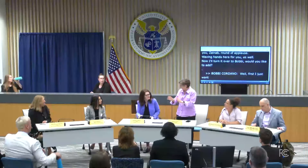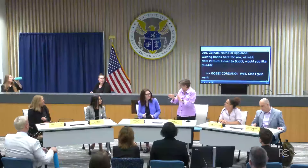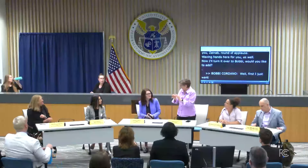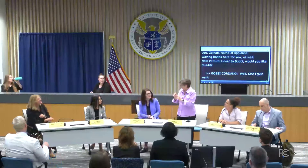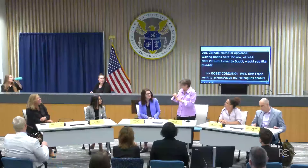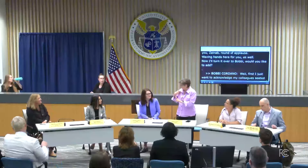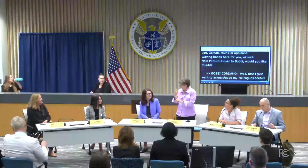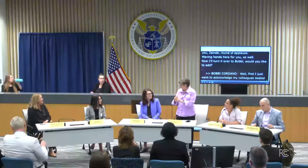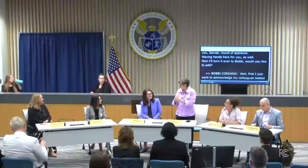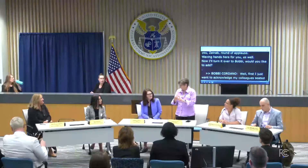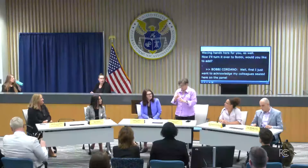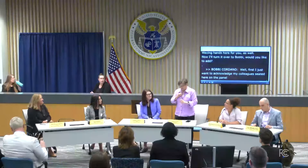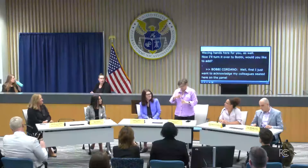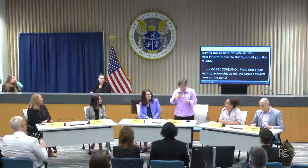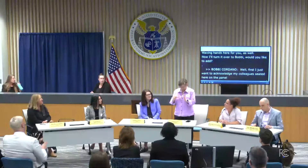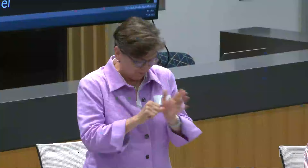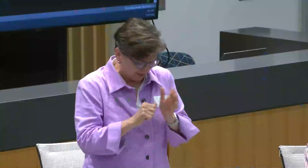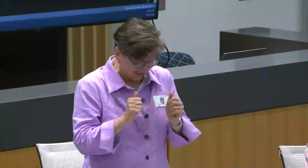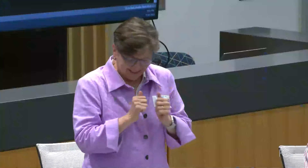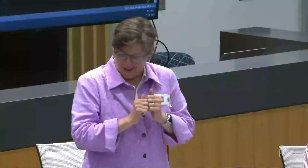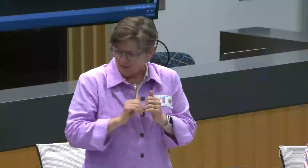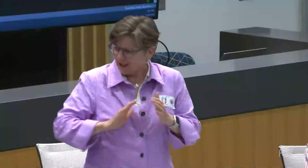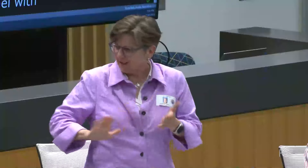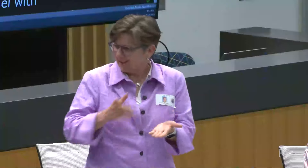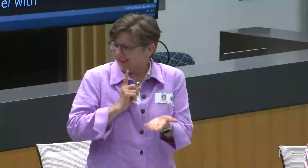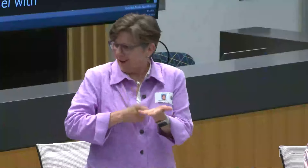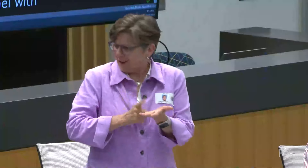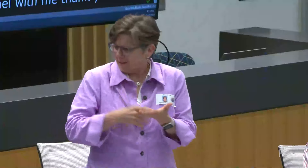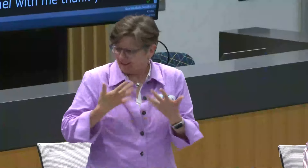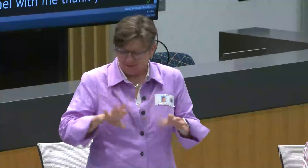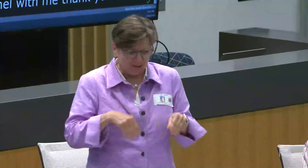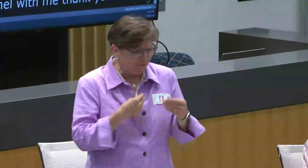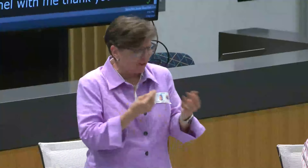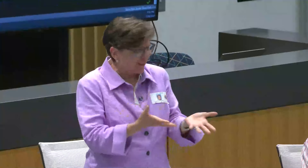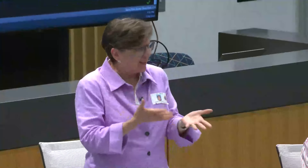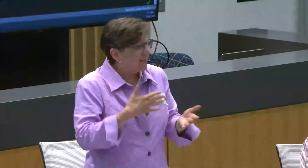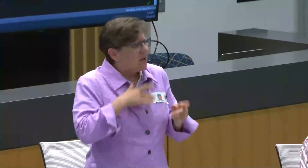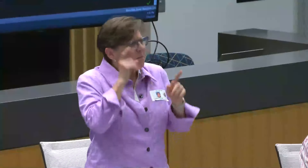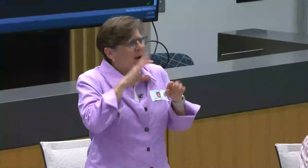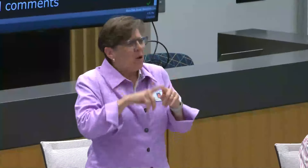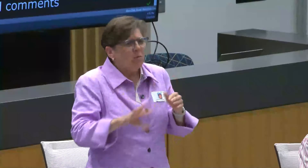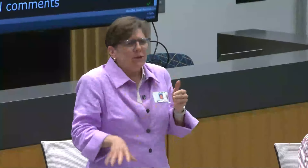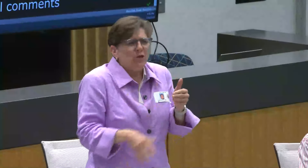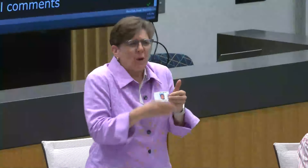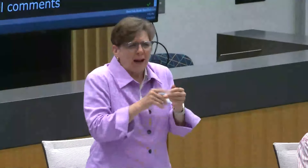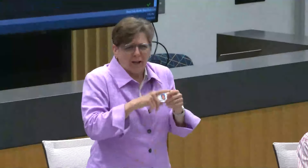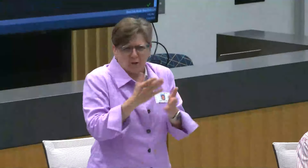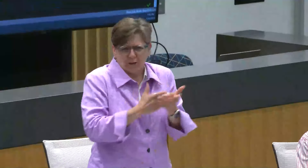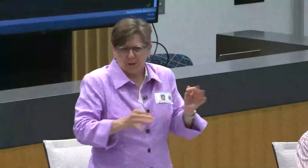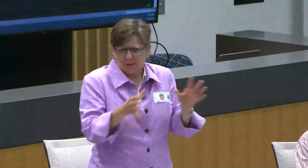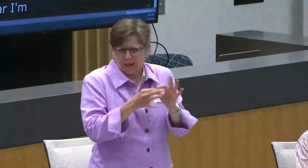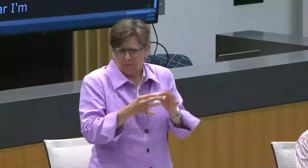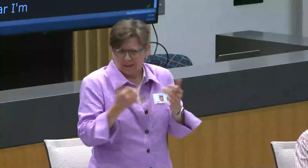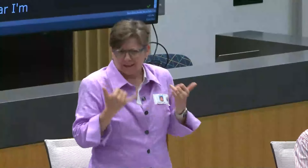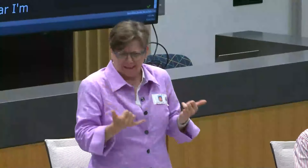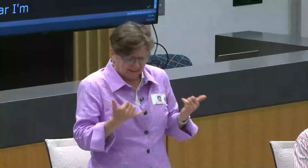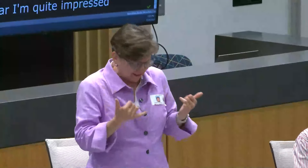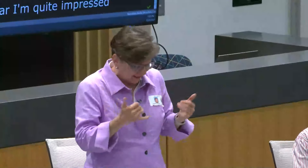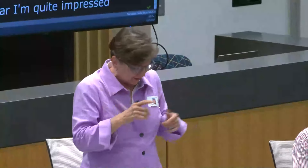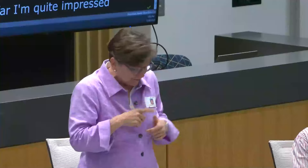AS WELL. NOW I'LL TURN IT OVER TO BOBBI, WOULD YOU LIKE TO ADD? WELL, FIRST I JUST WANT TO ACKNOWLEDGE MY COLLEAGUES